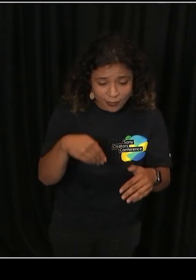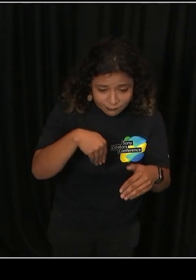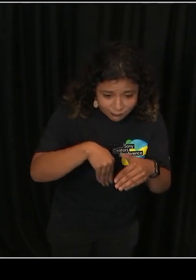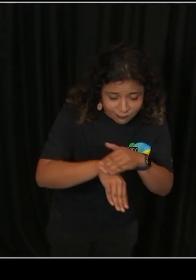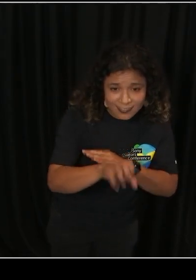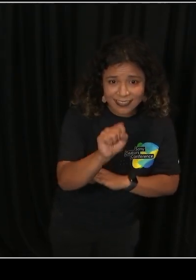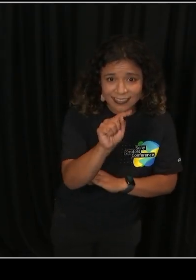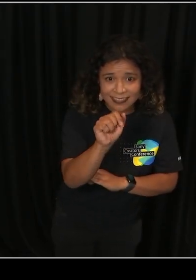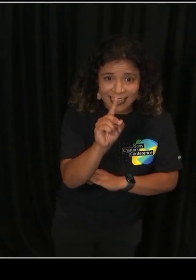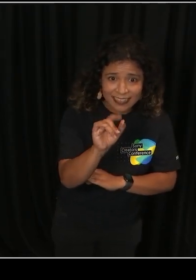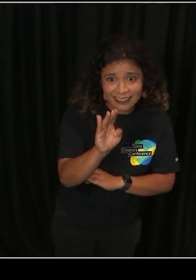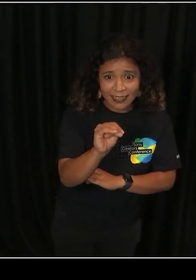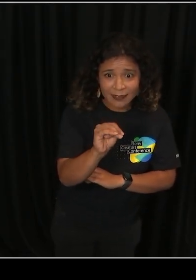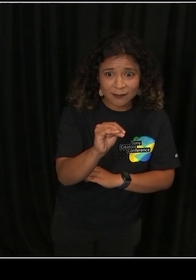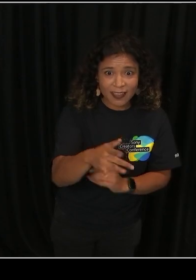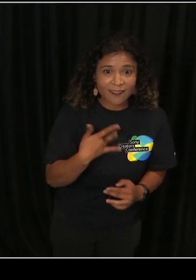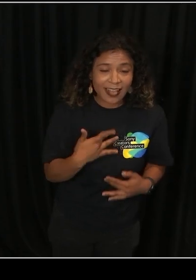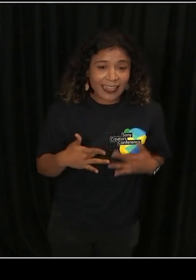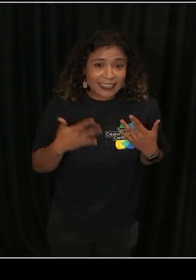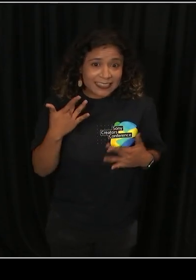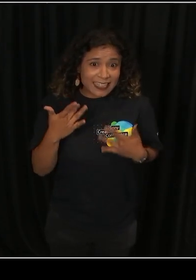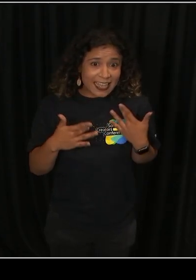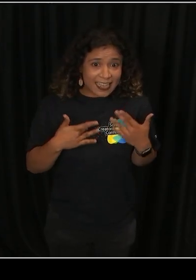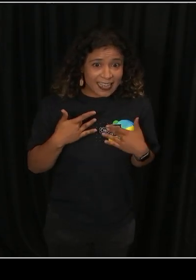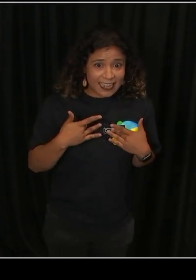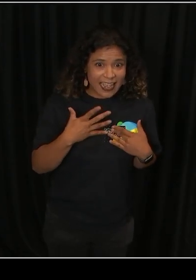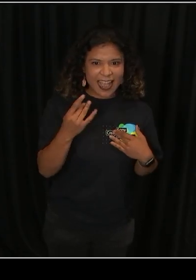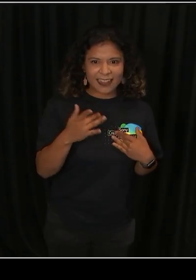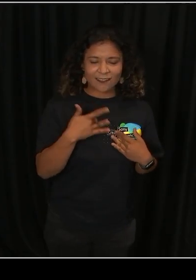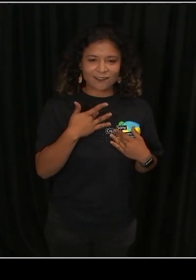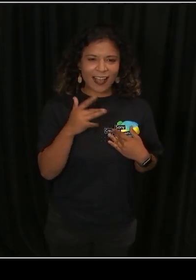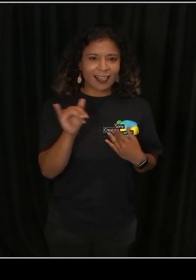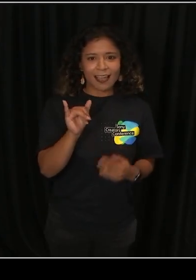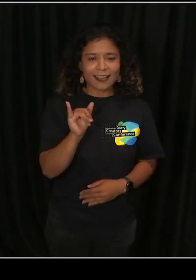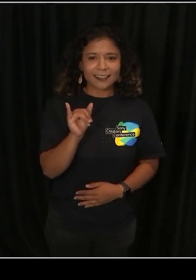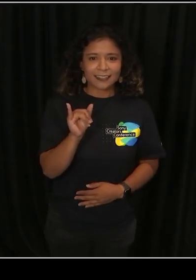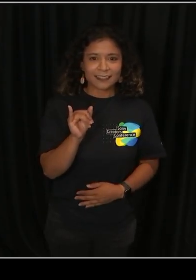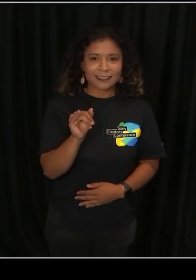atmosphere of excitement and also even the feel like beyond reality.